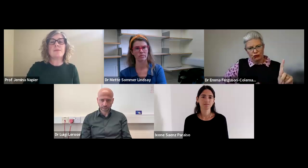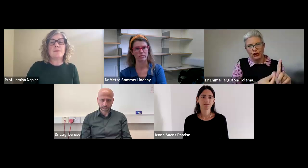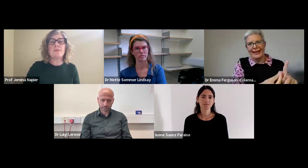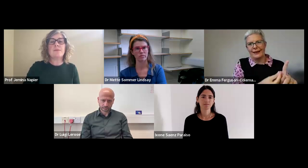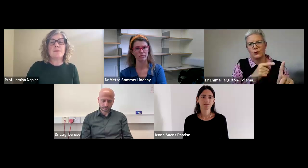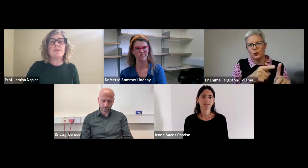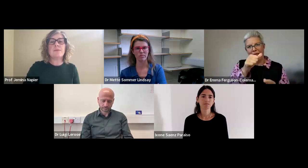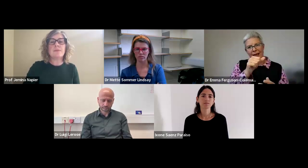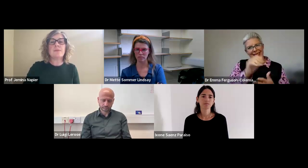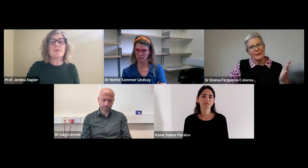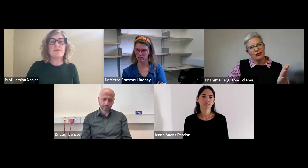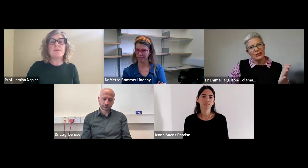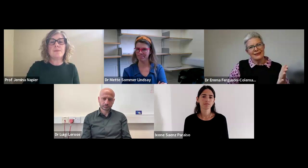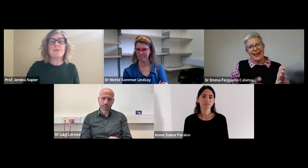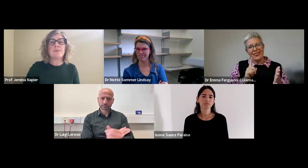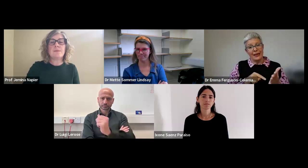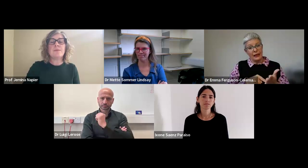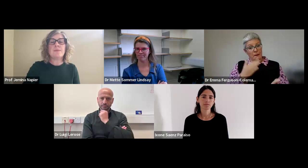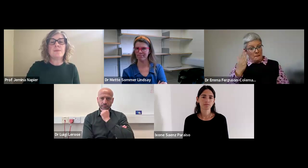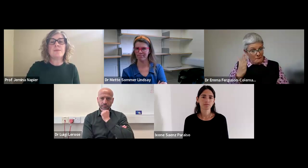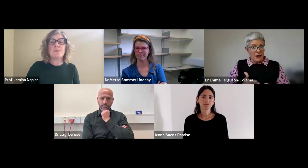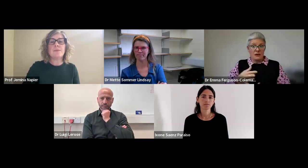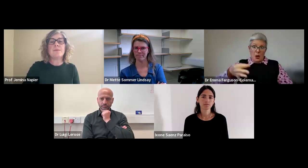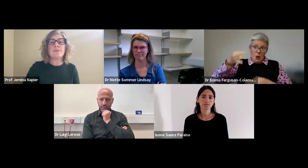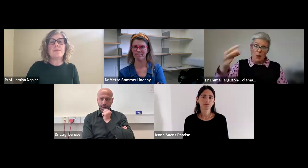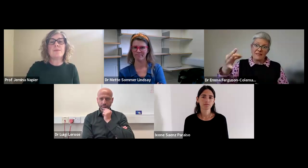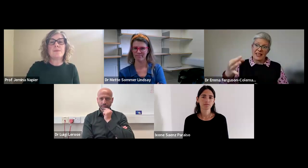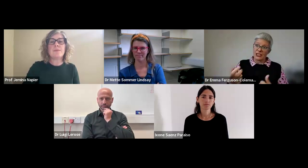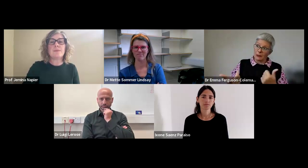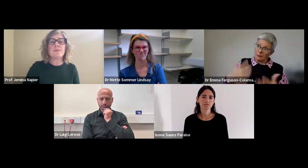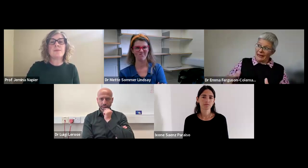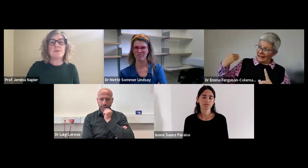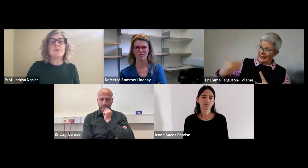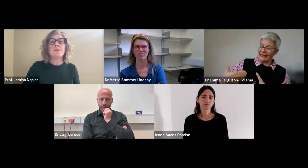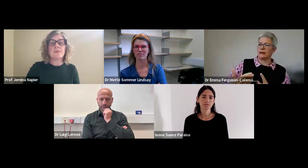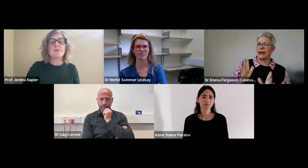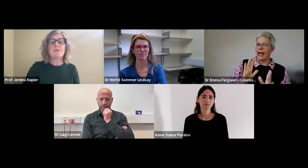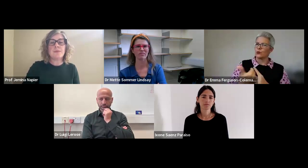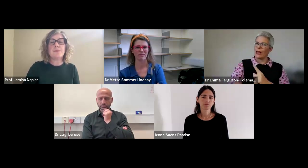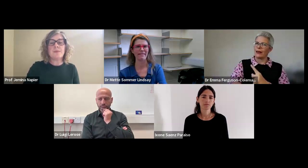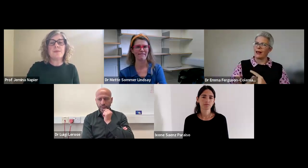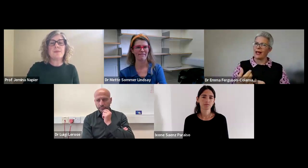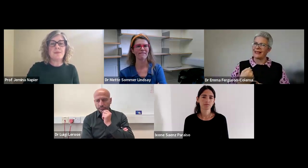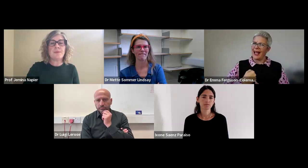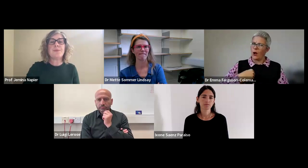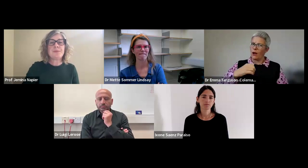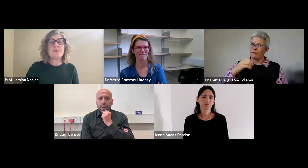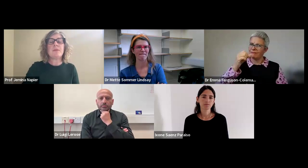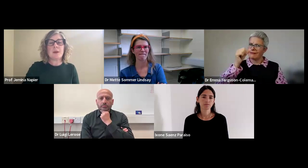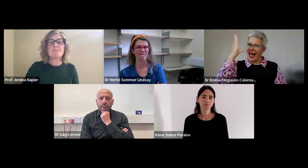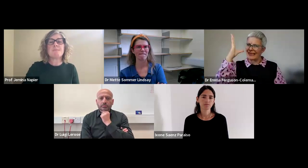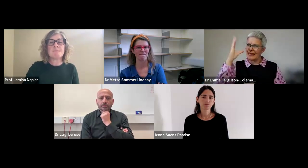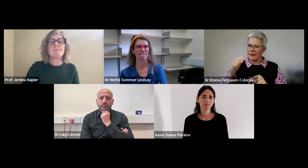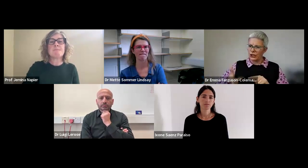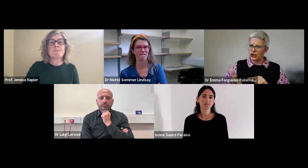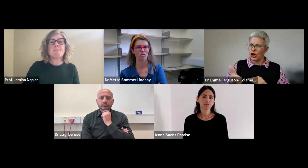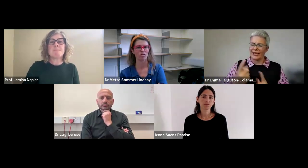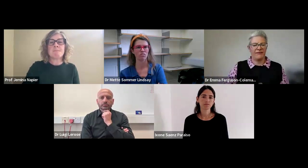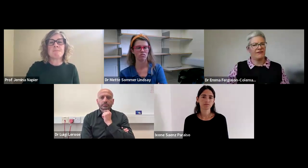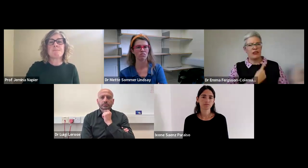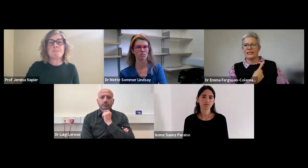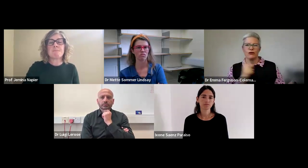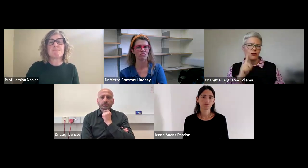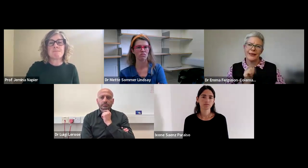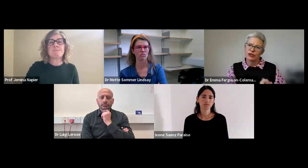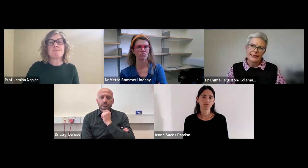PhD then it's about what they bring to that experience and if it's purely qualifications